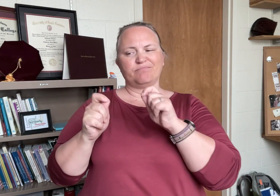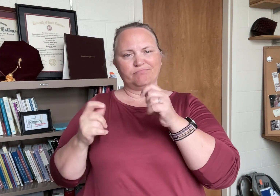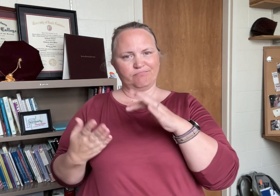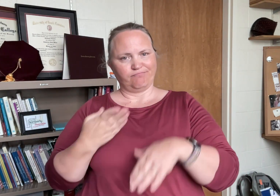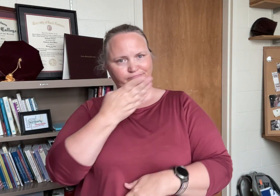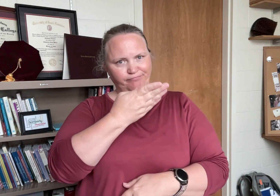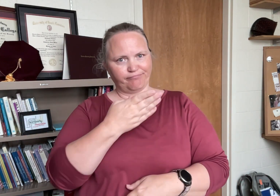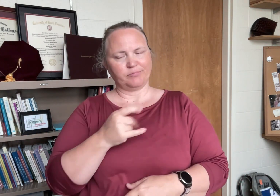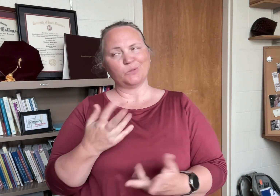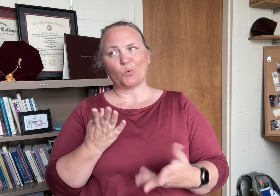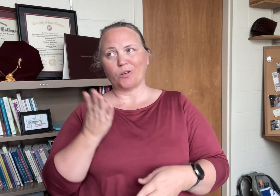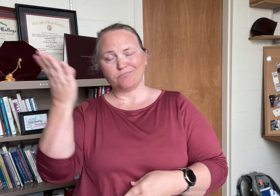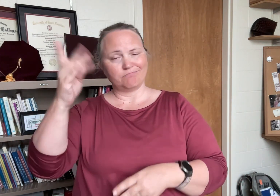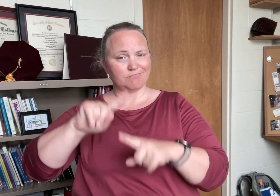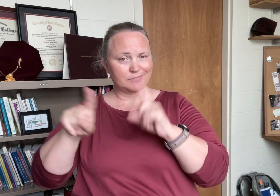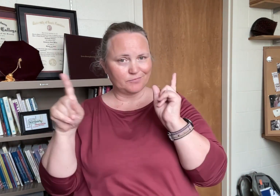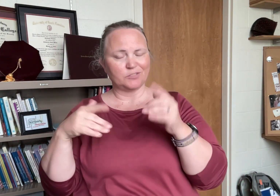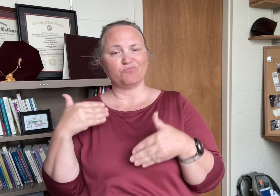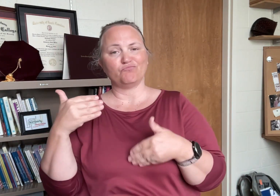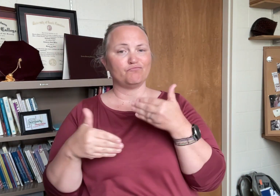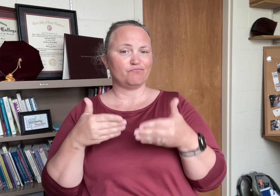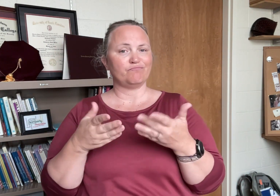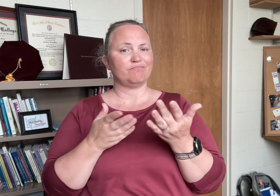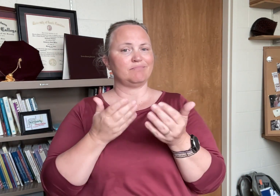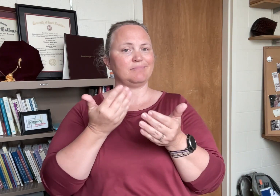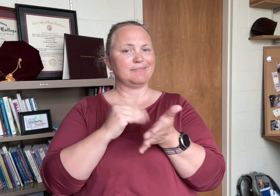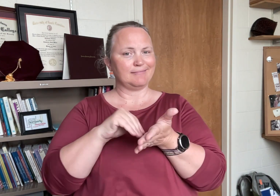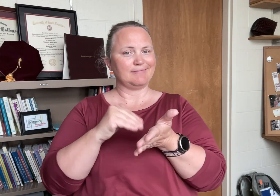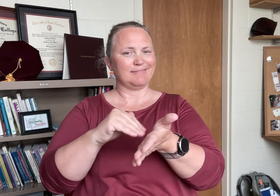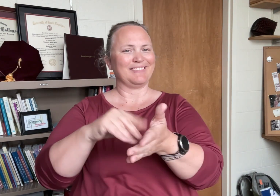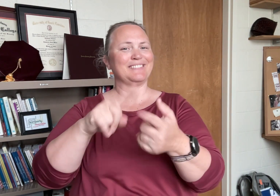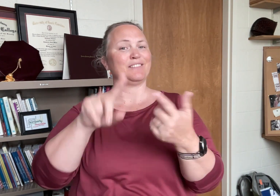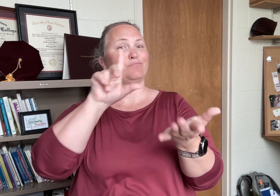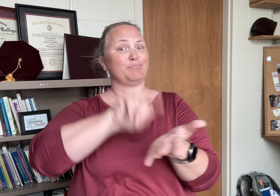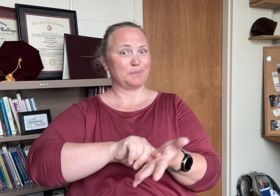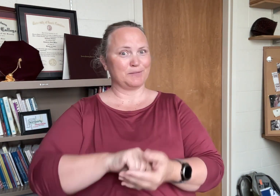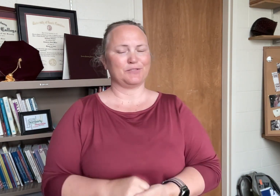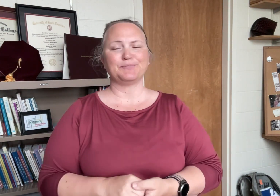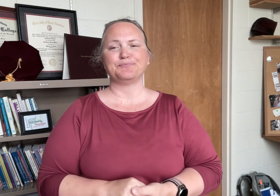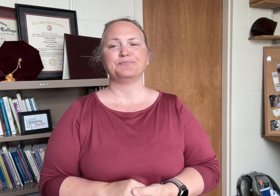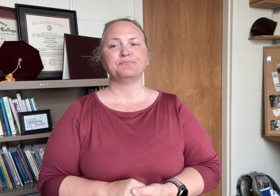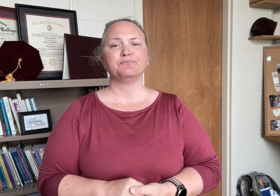So again, you can resubmit or submit to a different journal and hopefully eventually get it published.